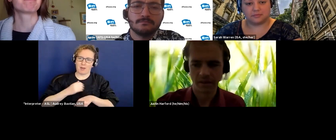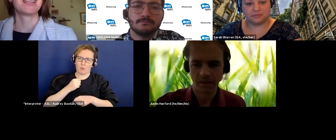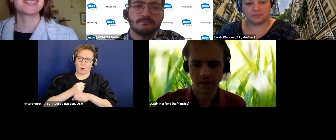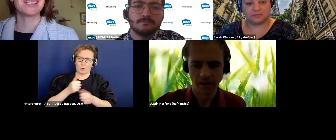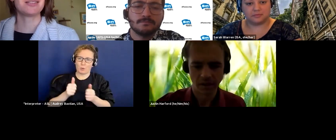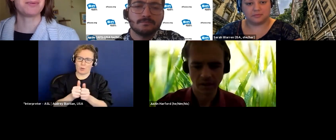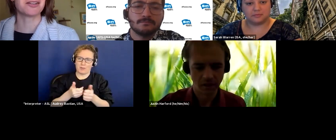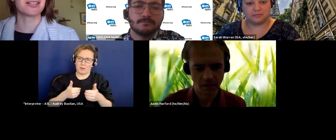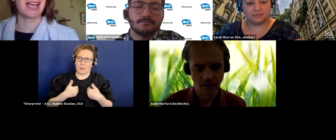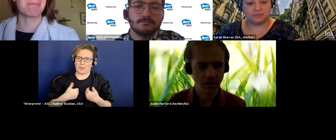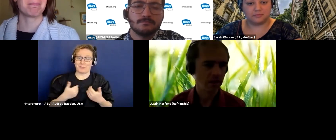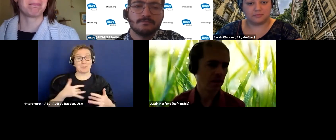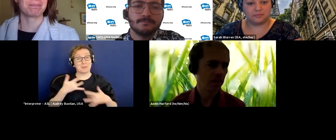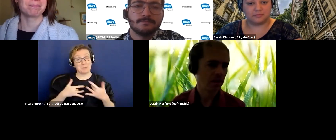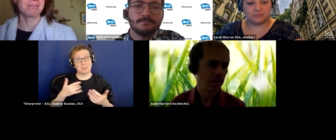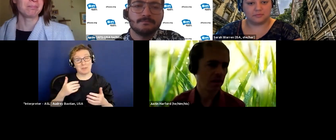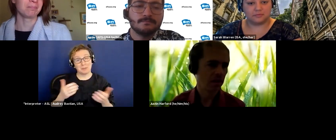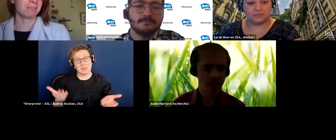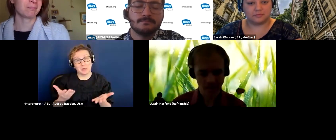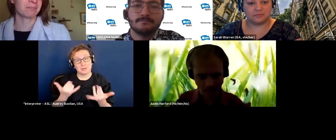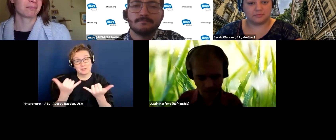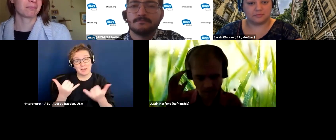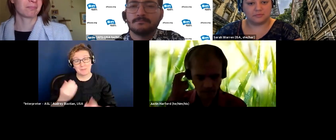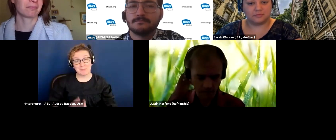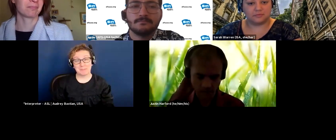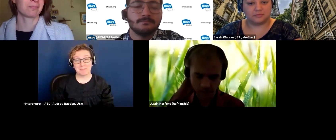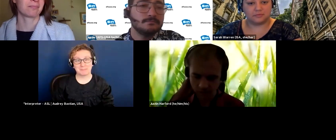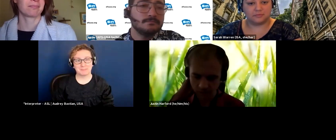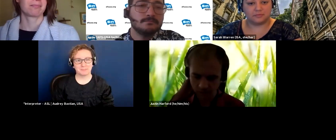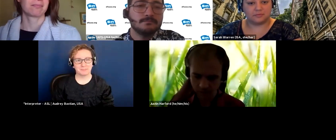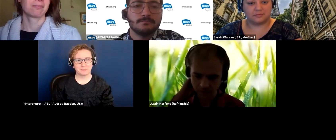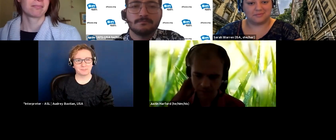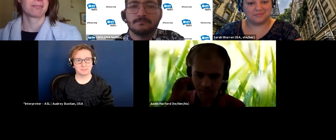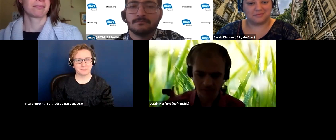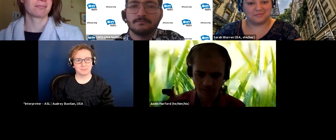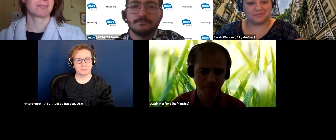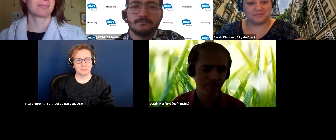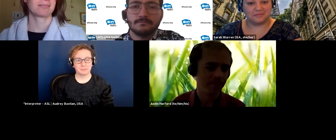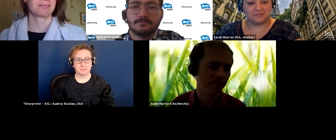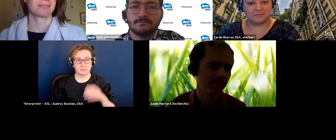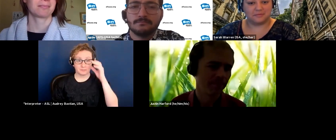I'm excited to be here today. >> JUSTIN HARFORD: Thank you, Brittany.